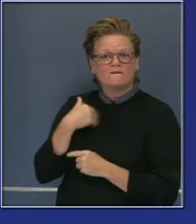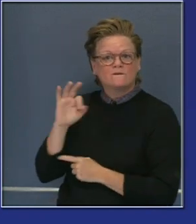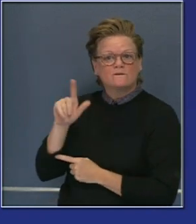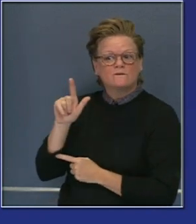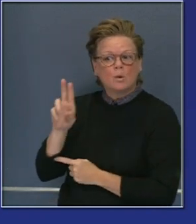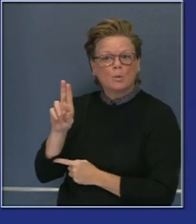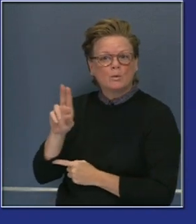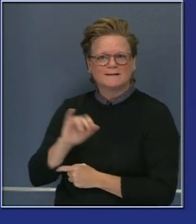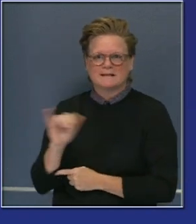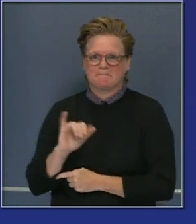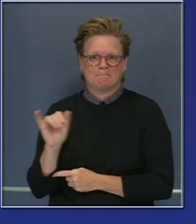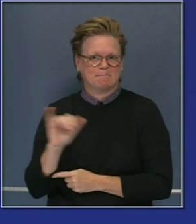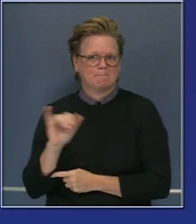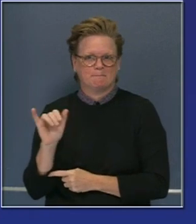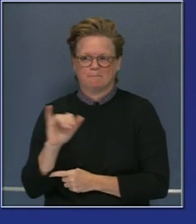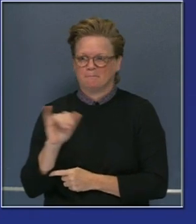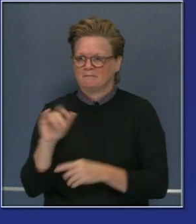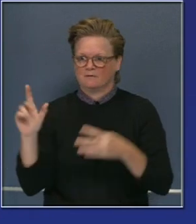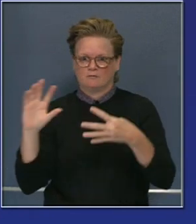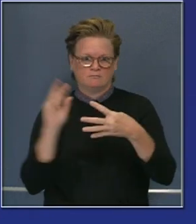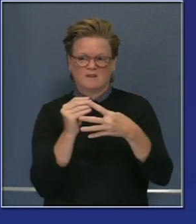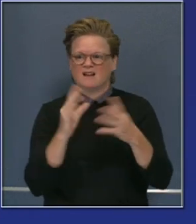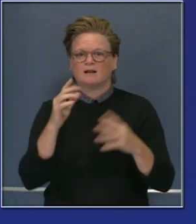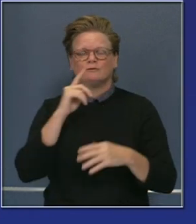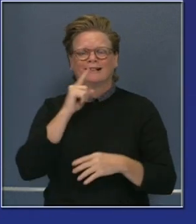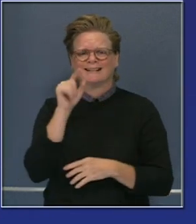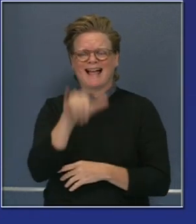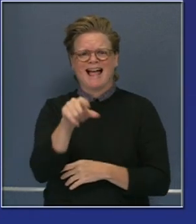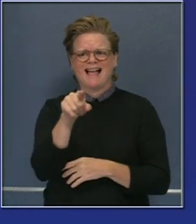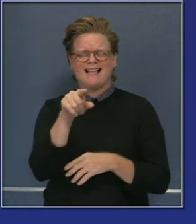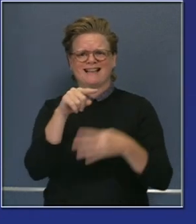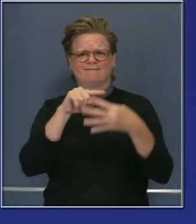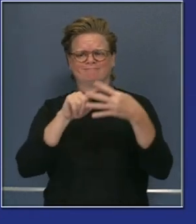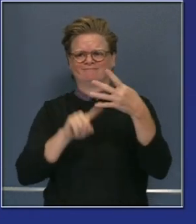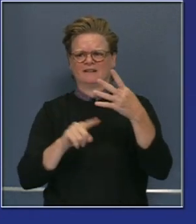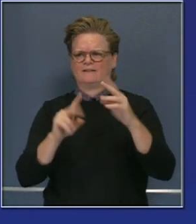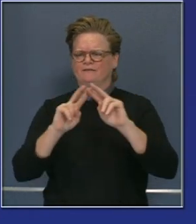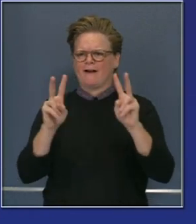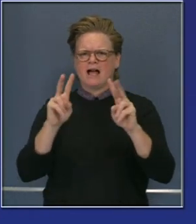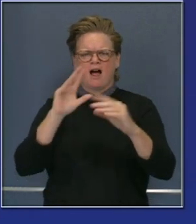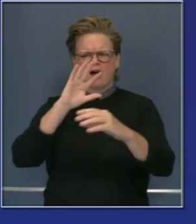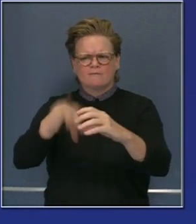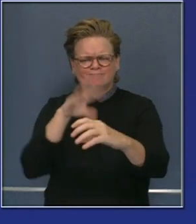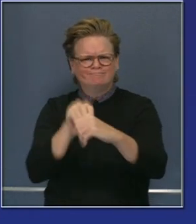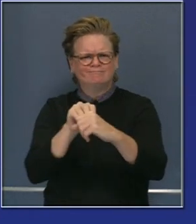SEASON AND THAT'S WHEN DID MAKE AS WE DEAL WITH FLU AND DEAL WITH COVID-19 AND WORK THROUGH THE NEXT FEW MONTHS HERE IN THE